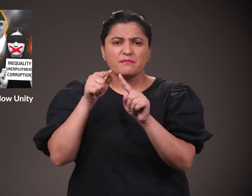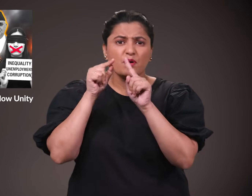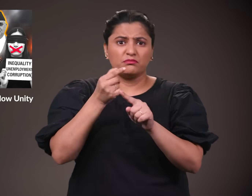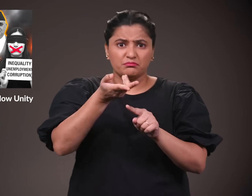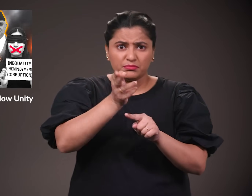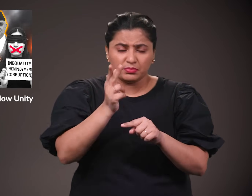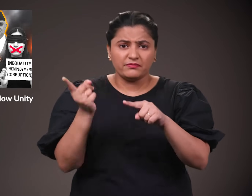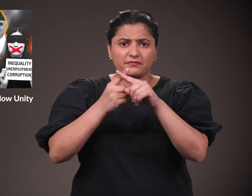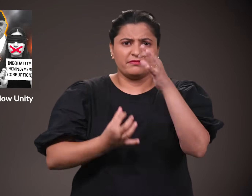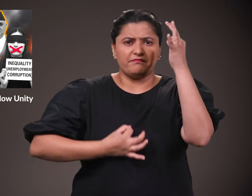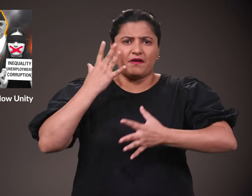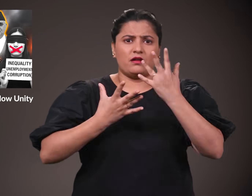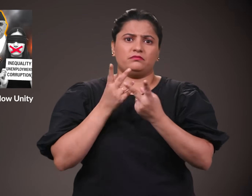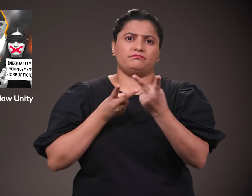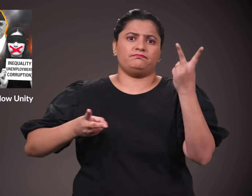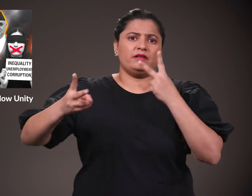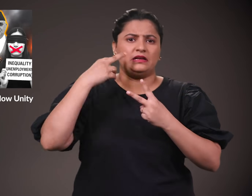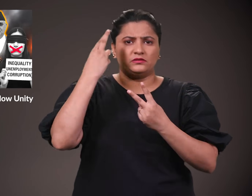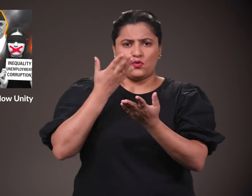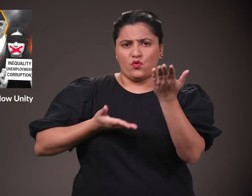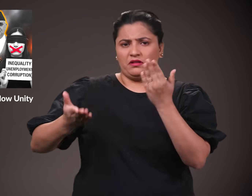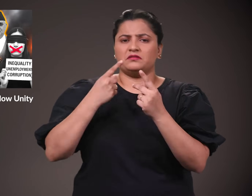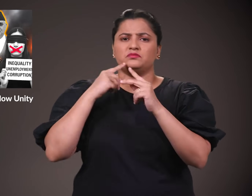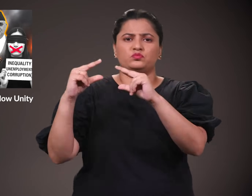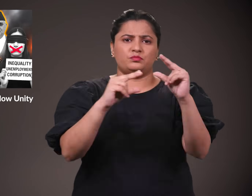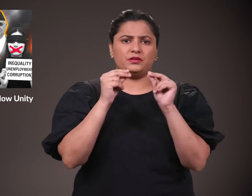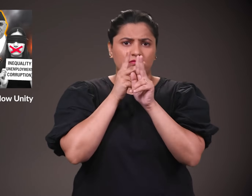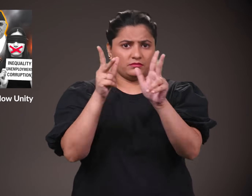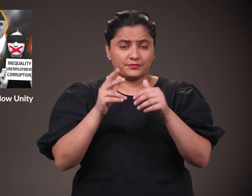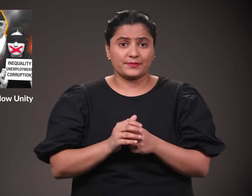Reports say, some died from gunshot wounds; many others from burns.